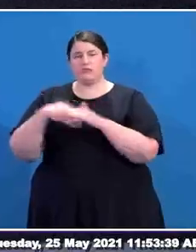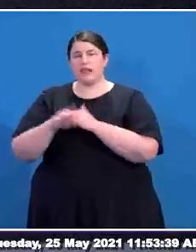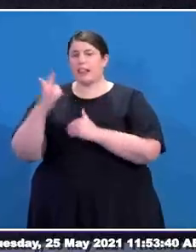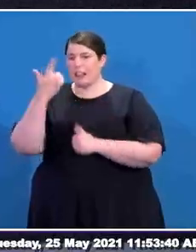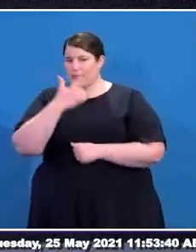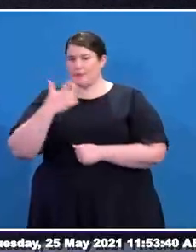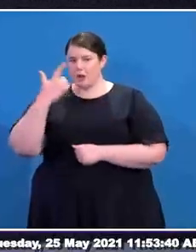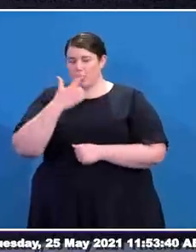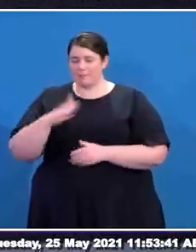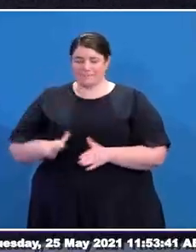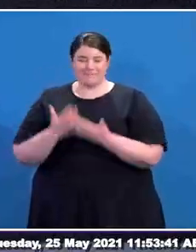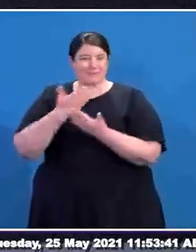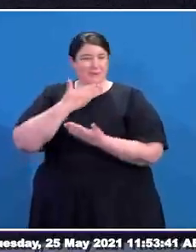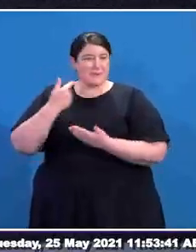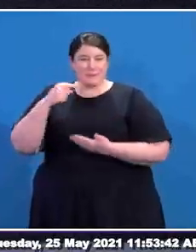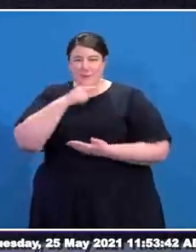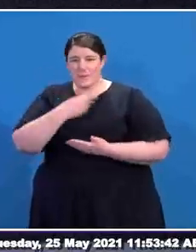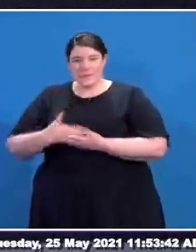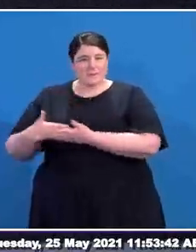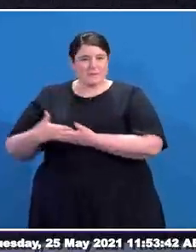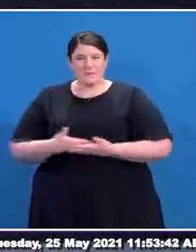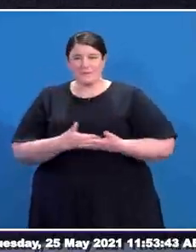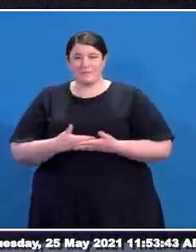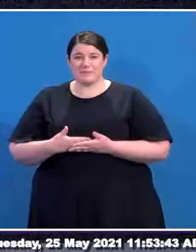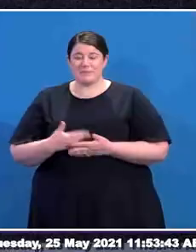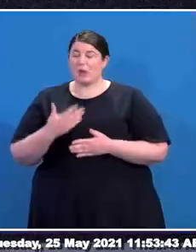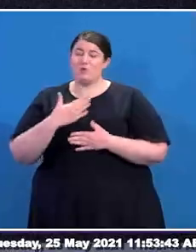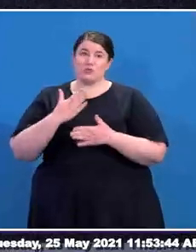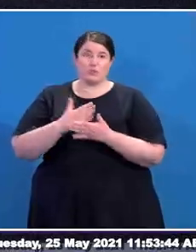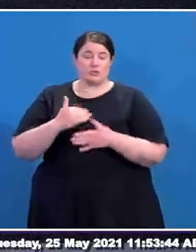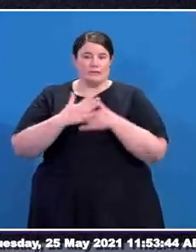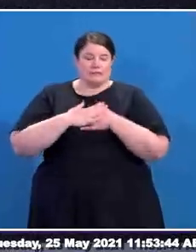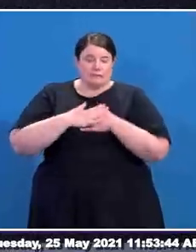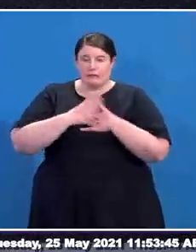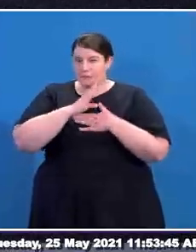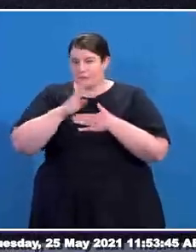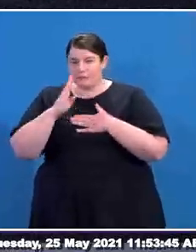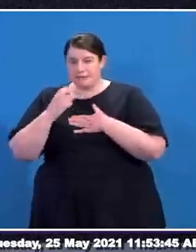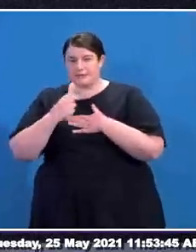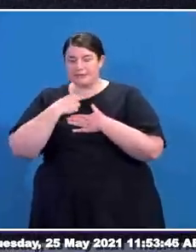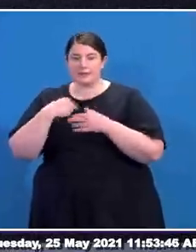And I miss my family very much. So, before I was about to give birth